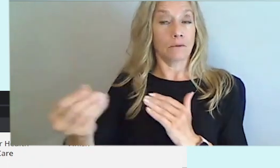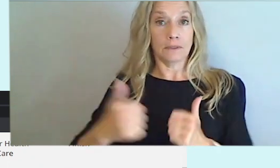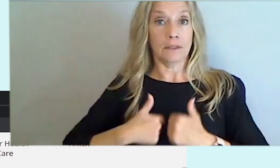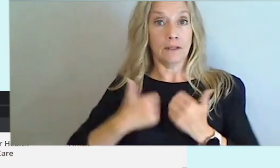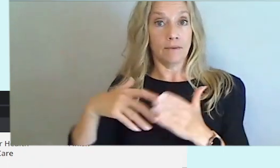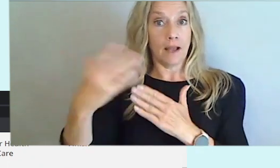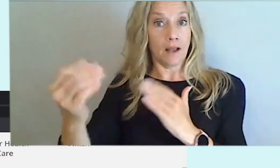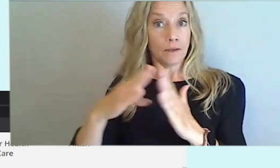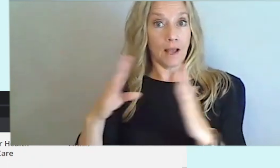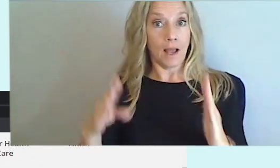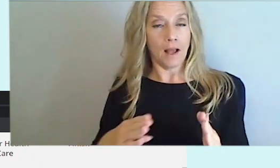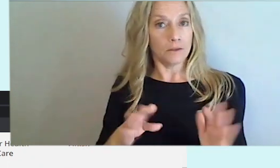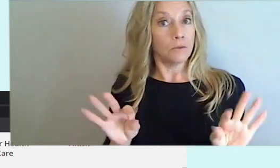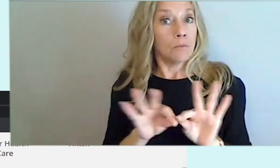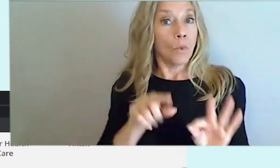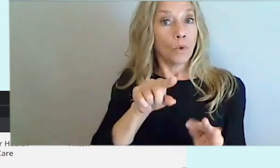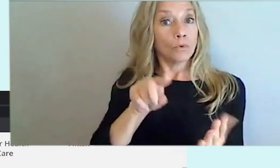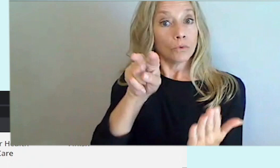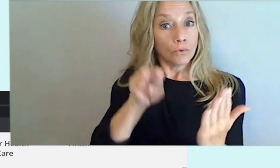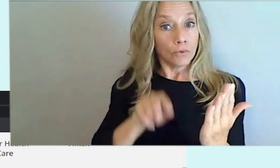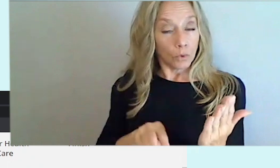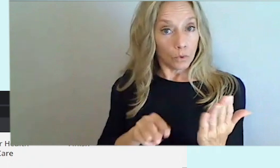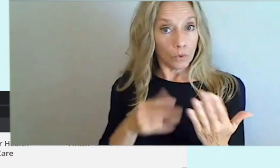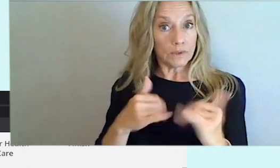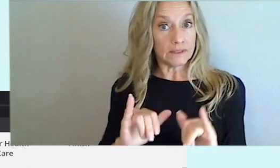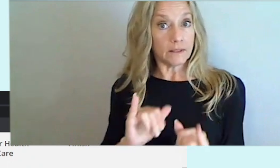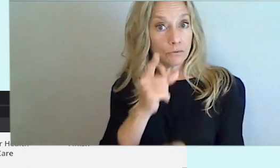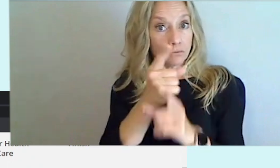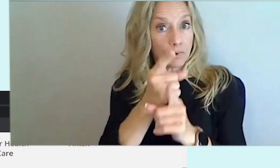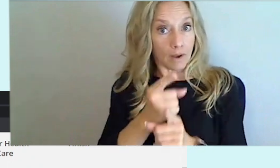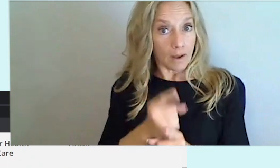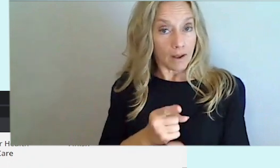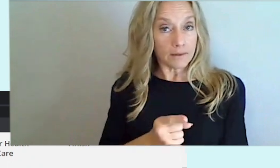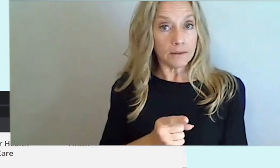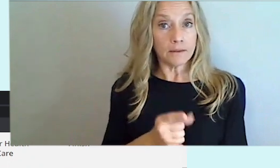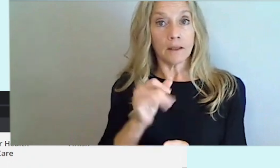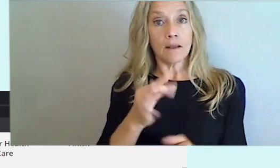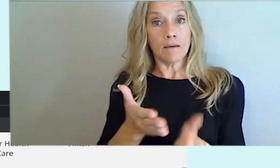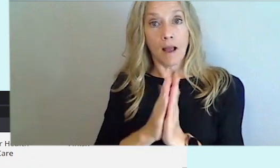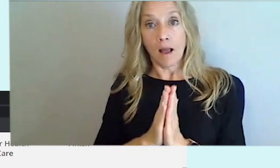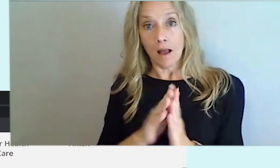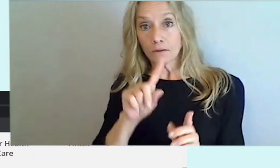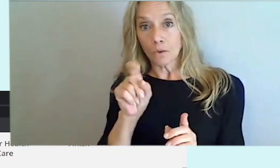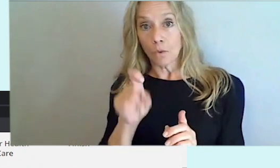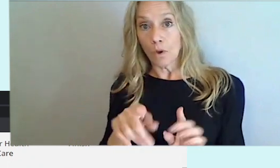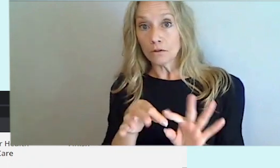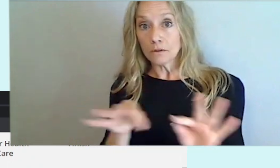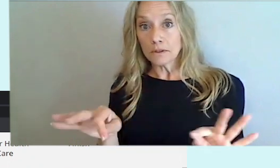make sure it is still correct, and answer any required questions. For this example, there